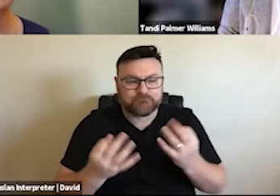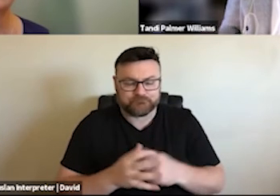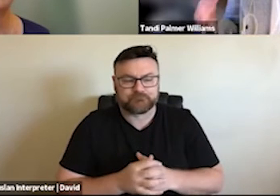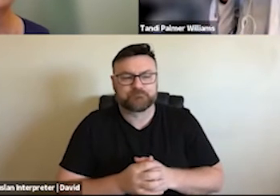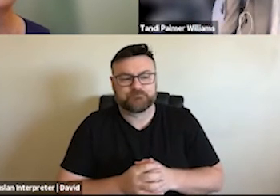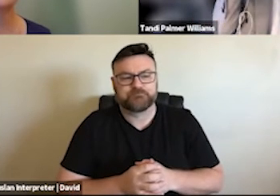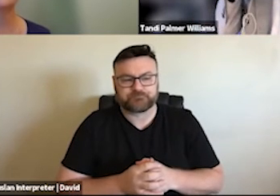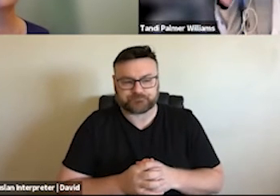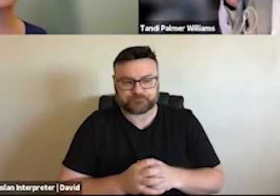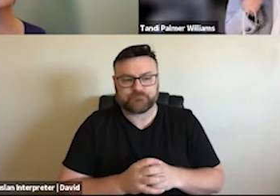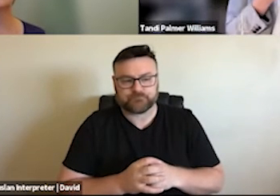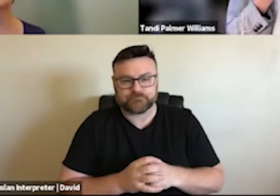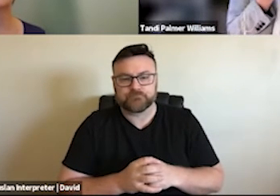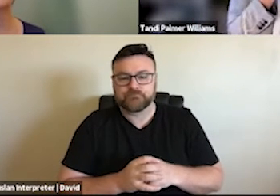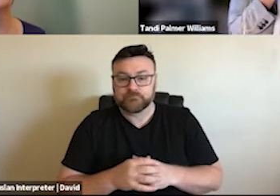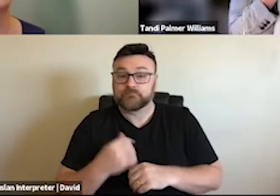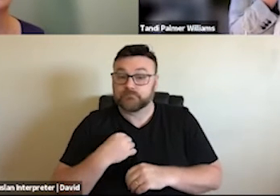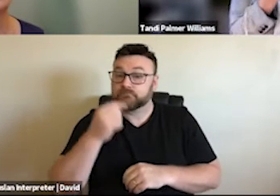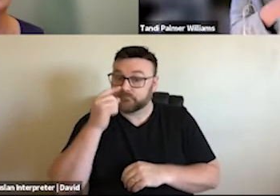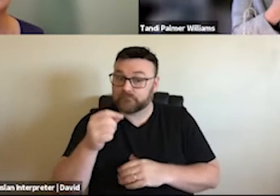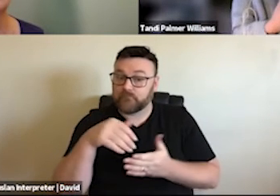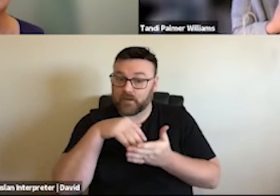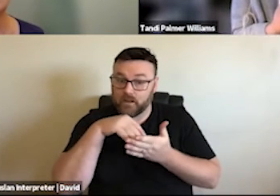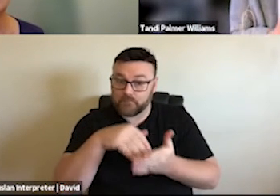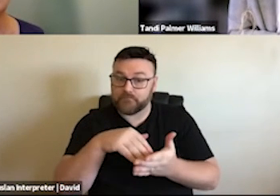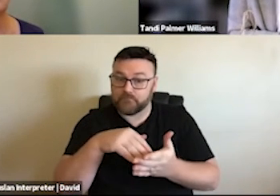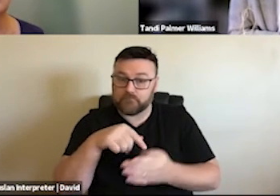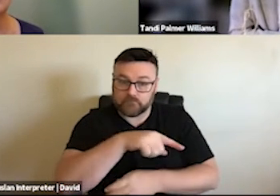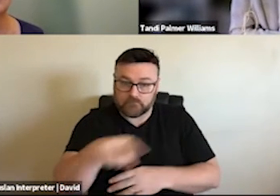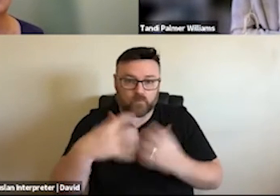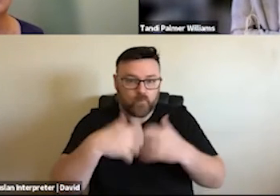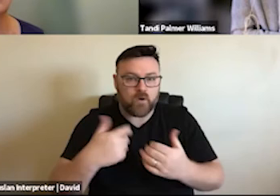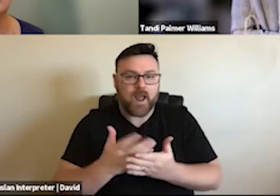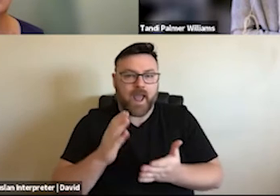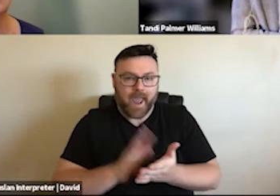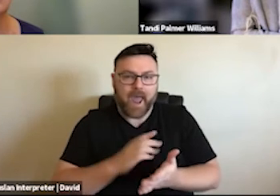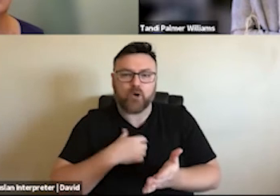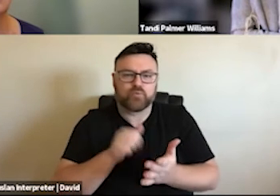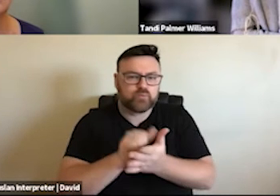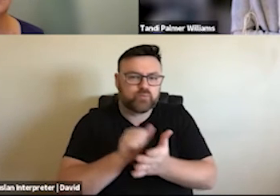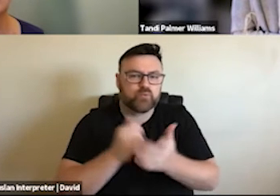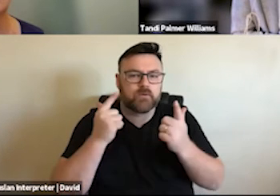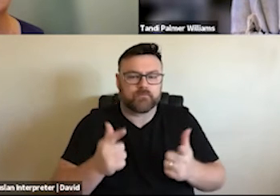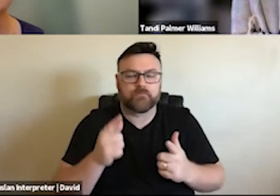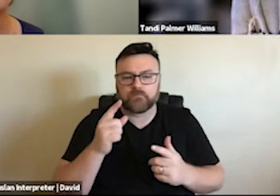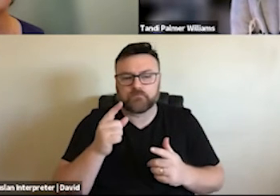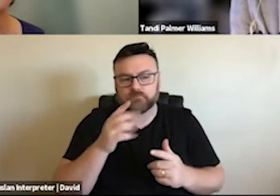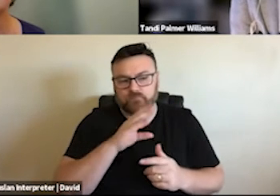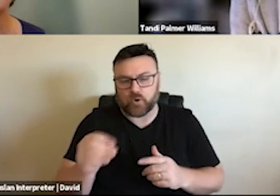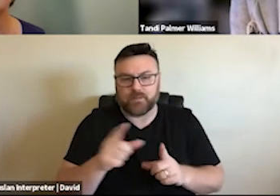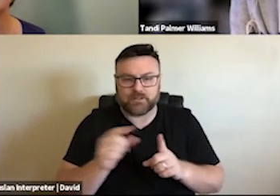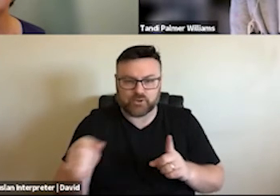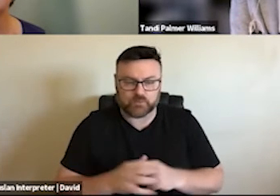I can help audiences work out how to get the most from digital experiences.